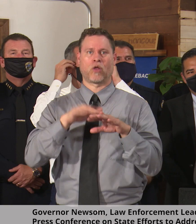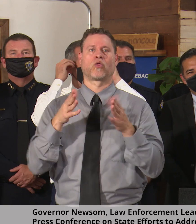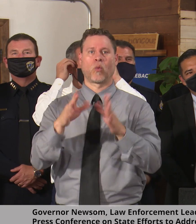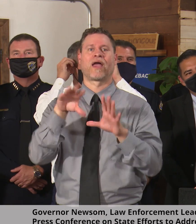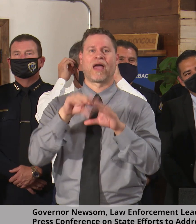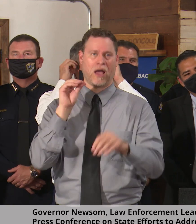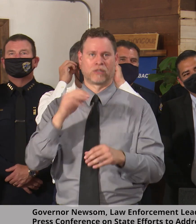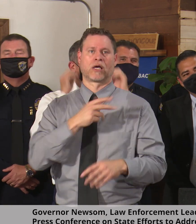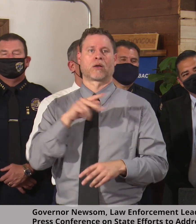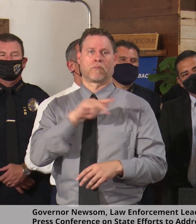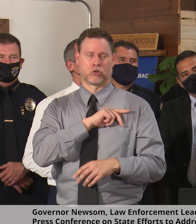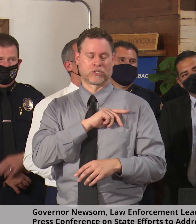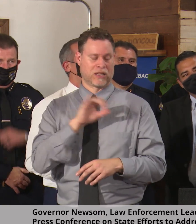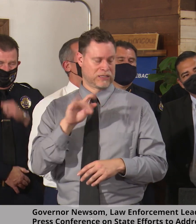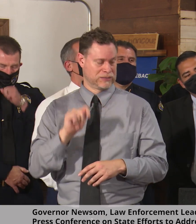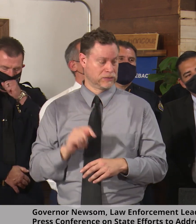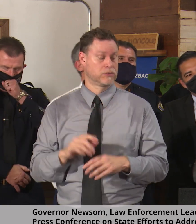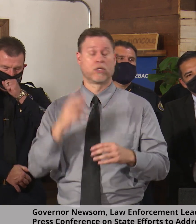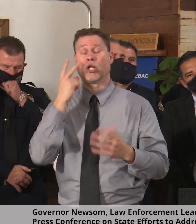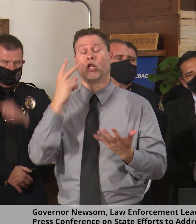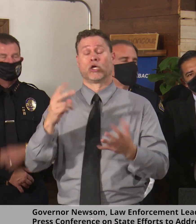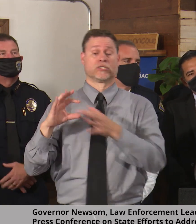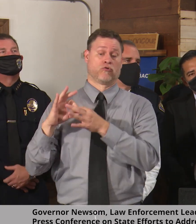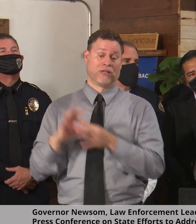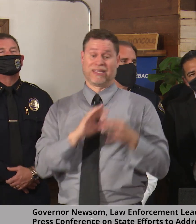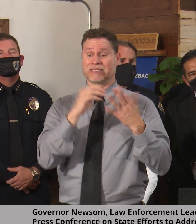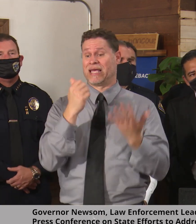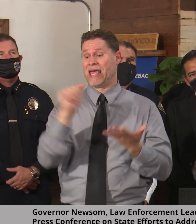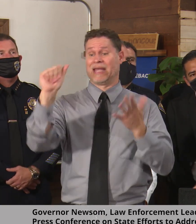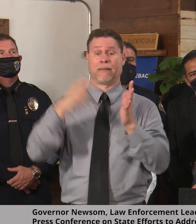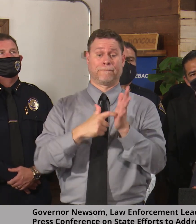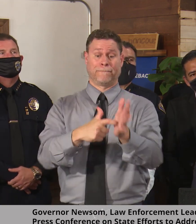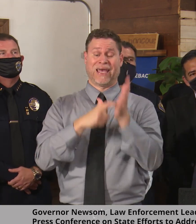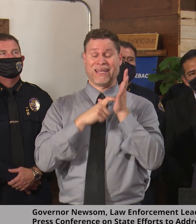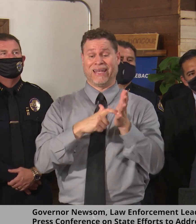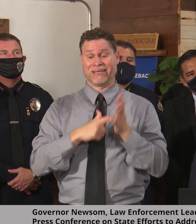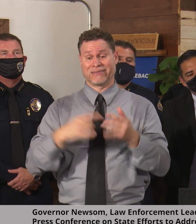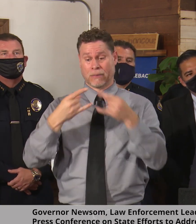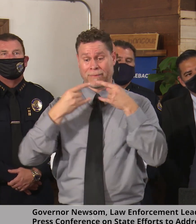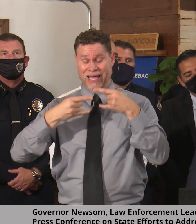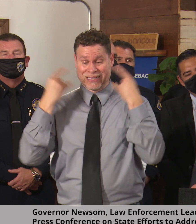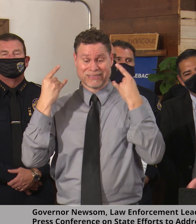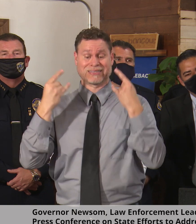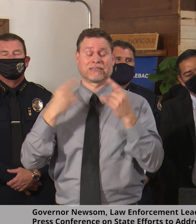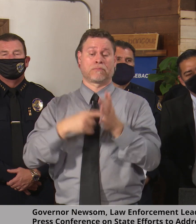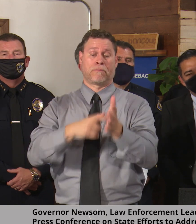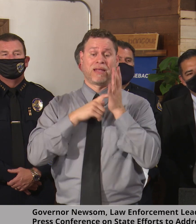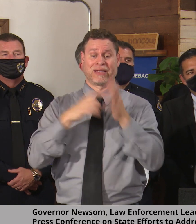so I can personalize it. Look as it relates to any mandates, the masking mandate to get our kids back